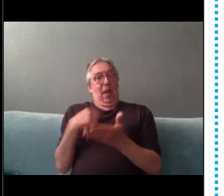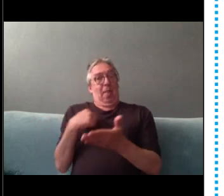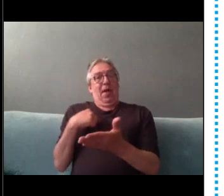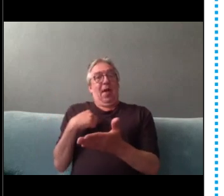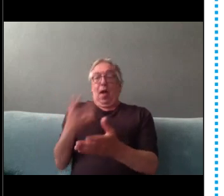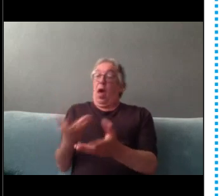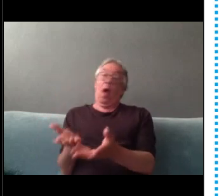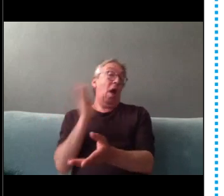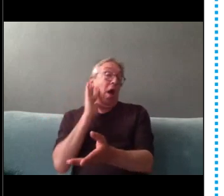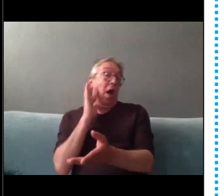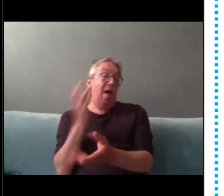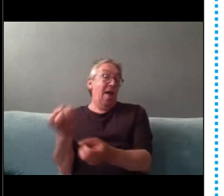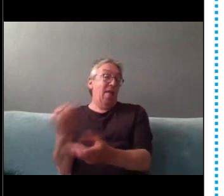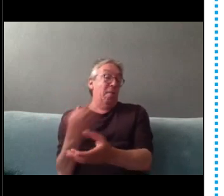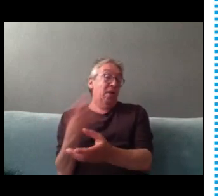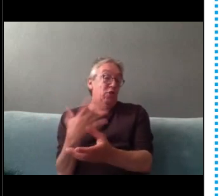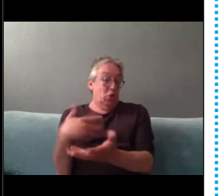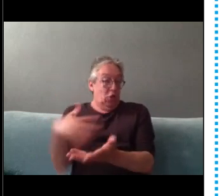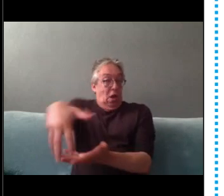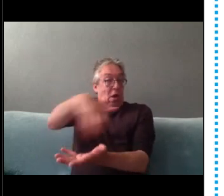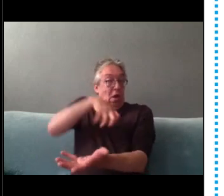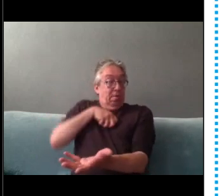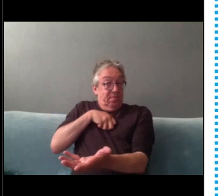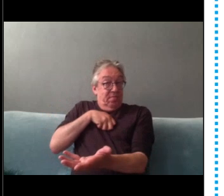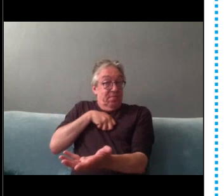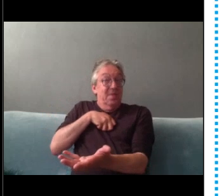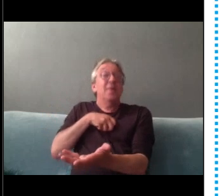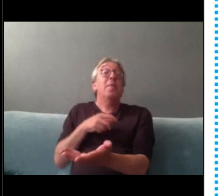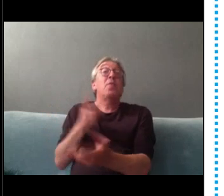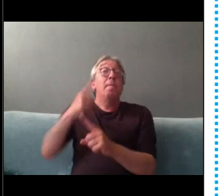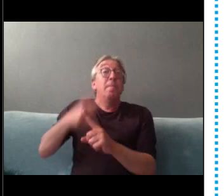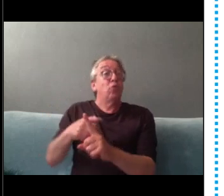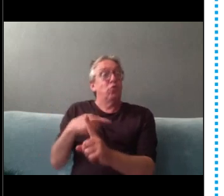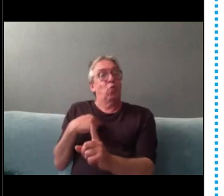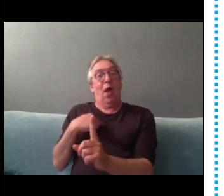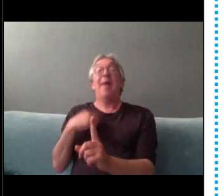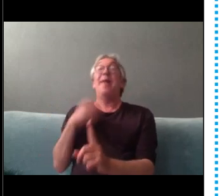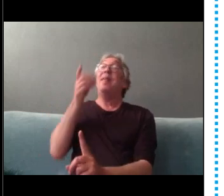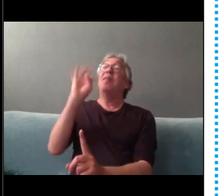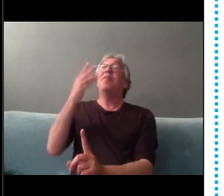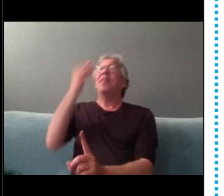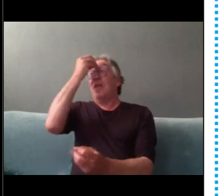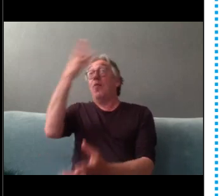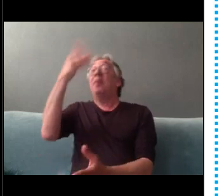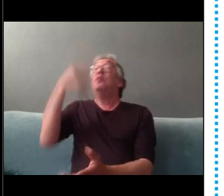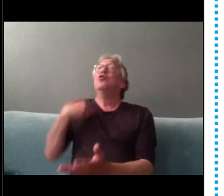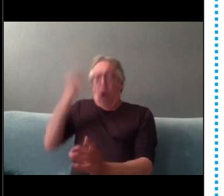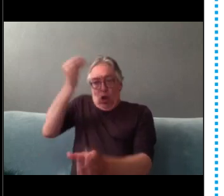from your Member States, from your city. So I'm really happy that we have a lot of very active experts